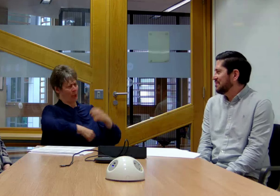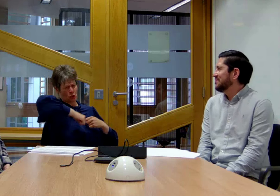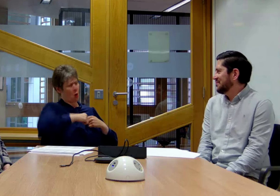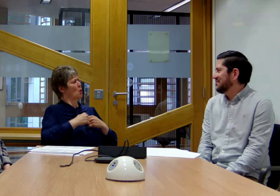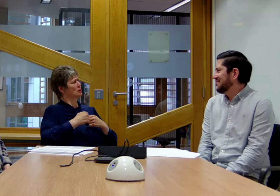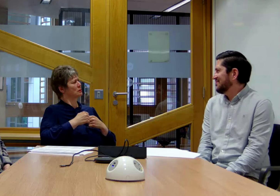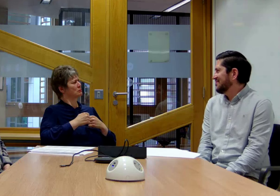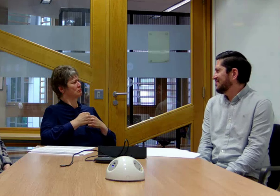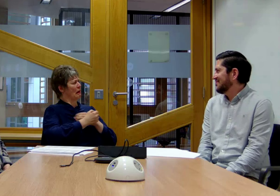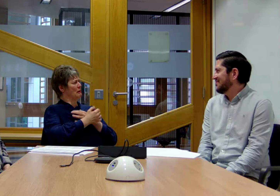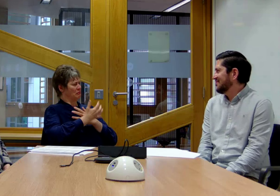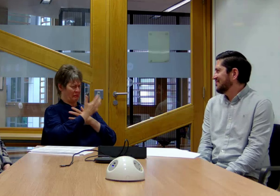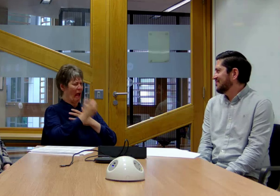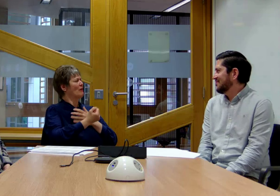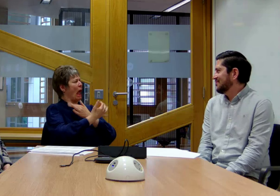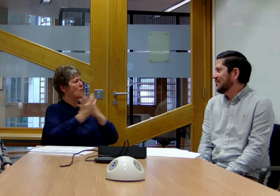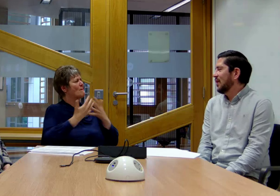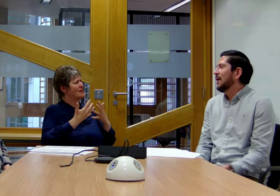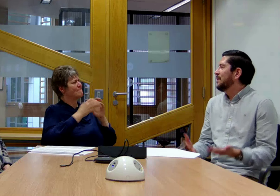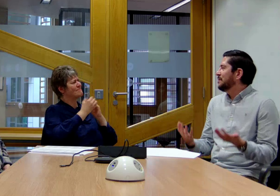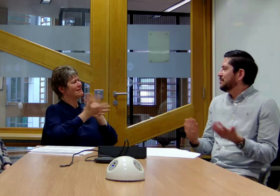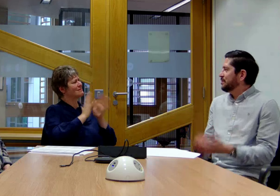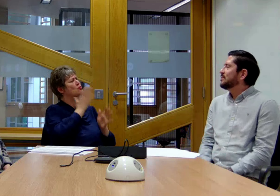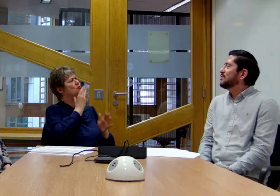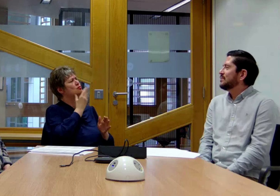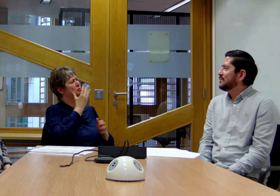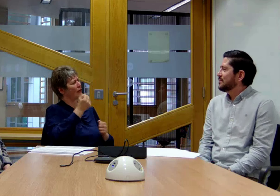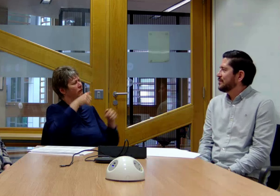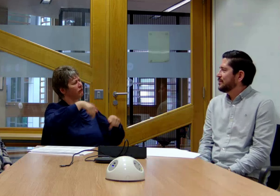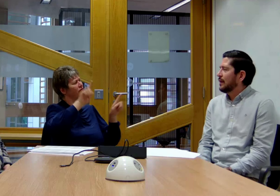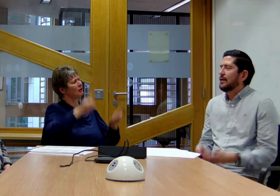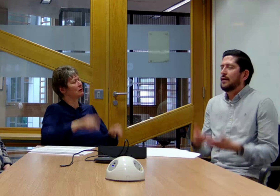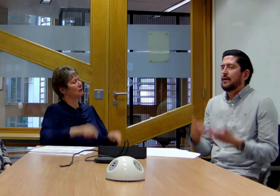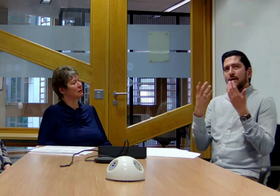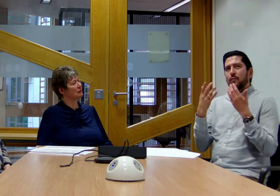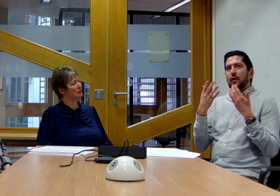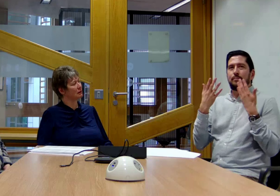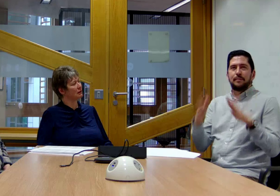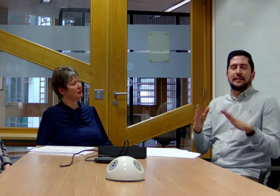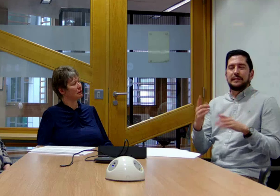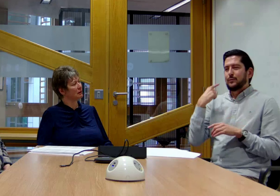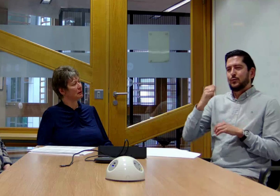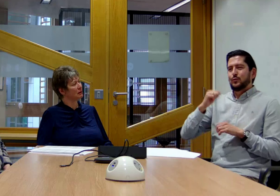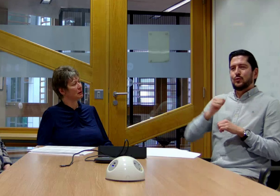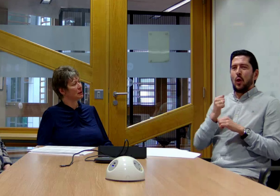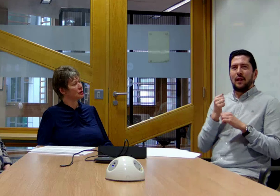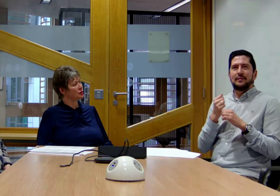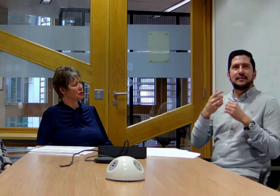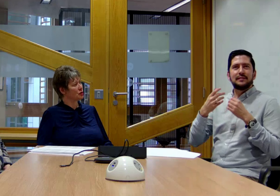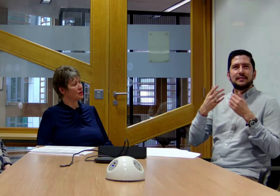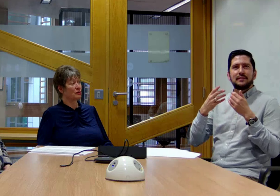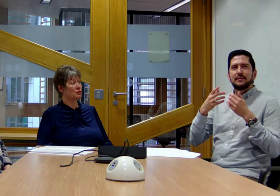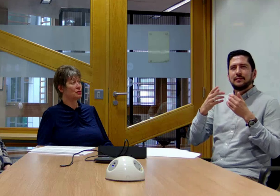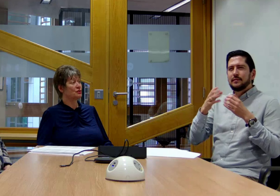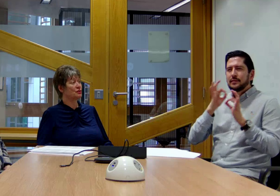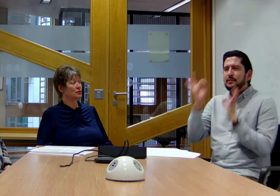So how many BSL users are in Scotland?